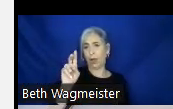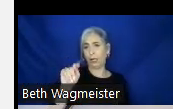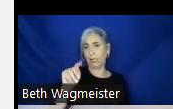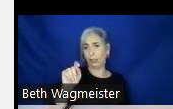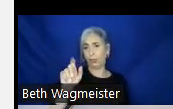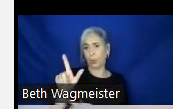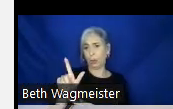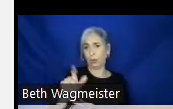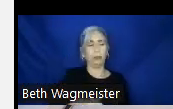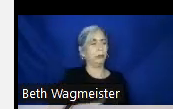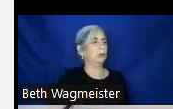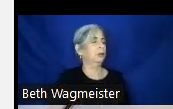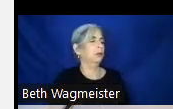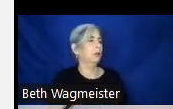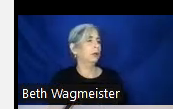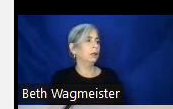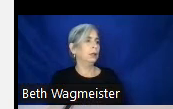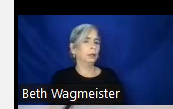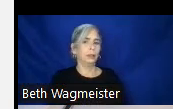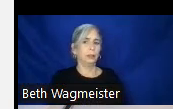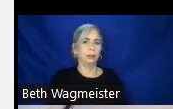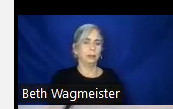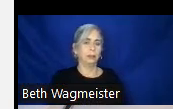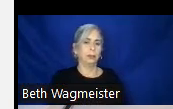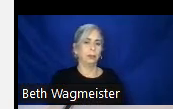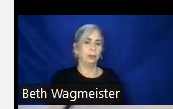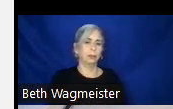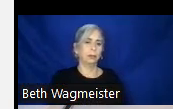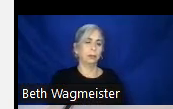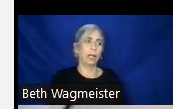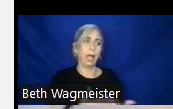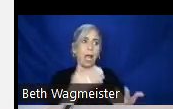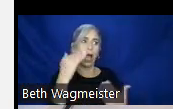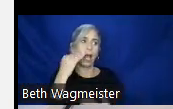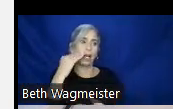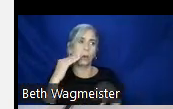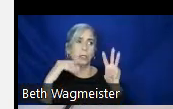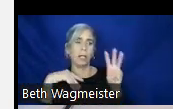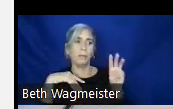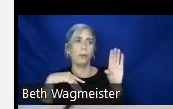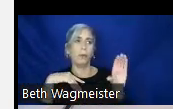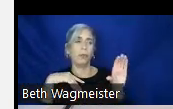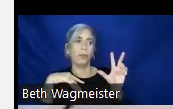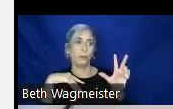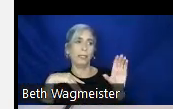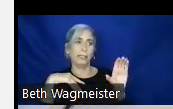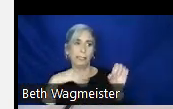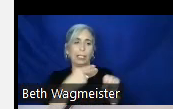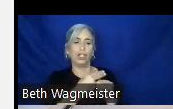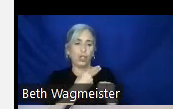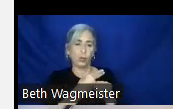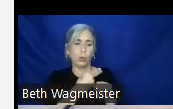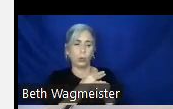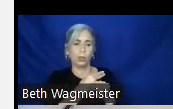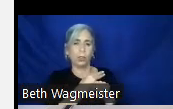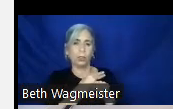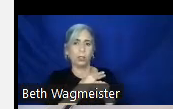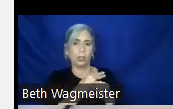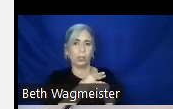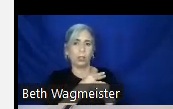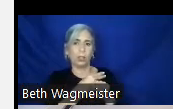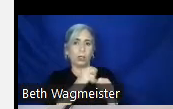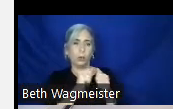I know W3C used it for the CMS.